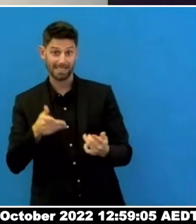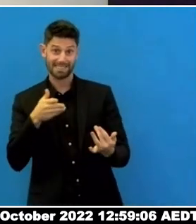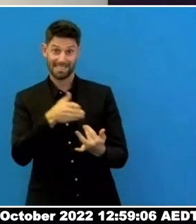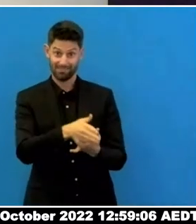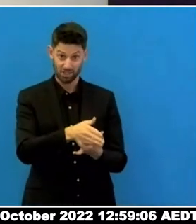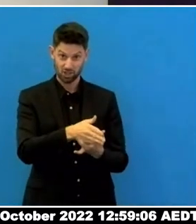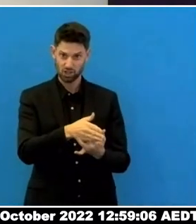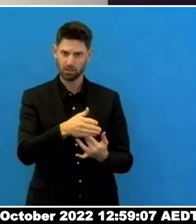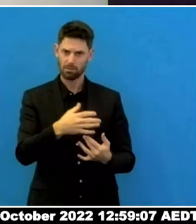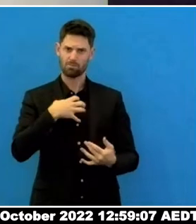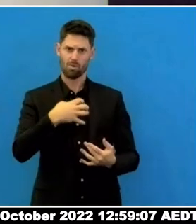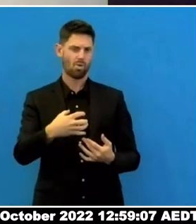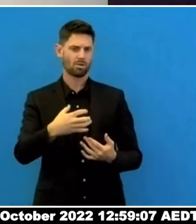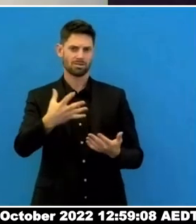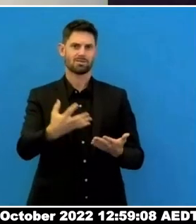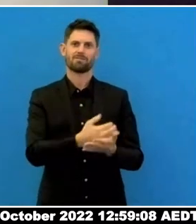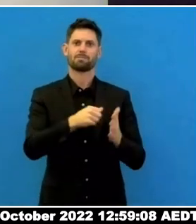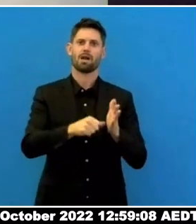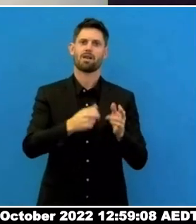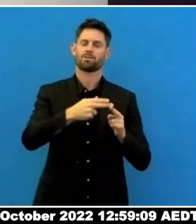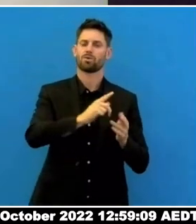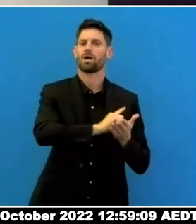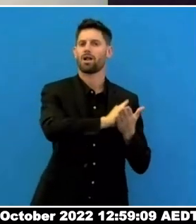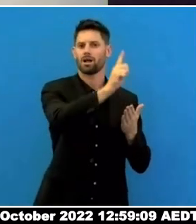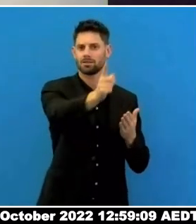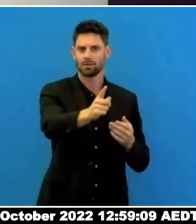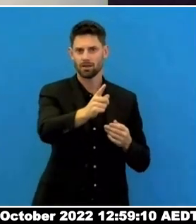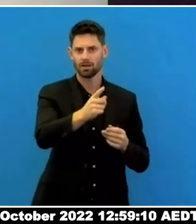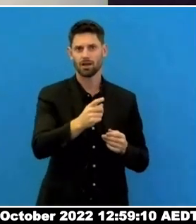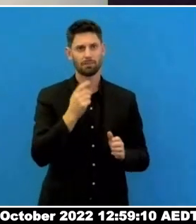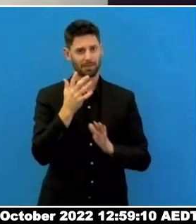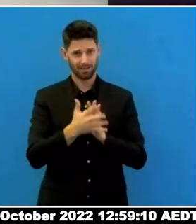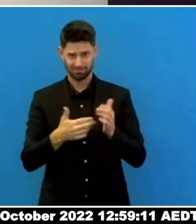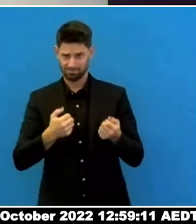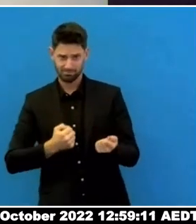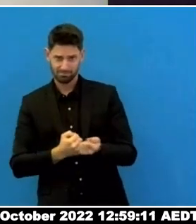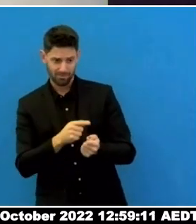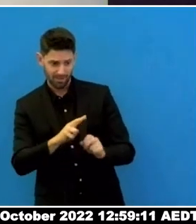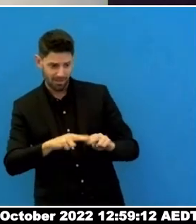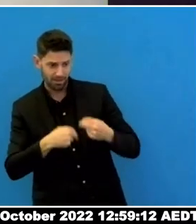It can really assist to support families and then, if there are children involved,